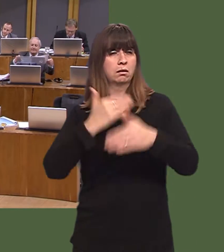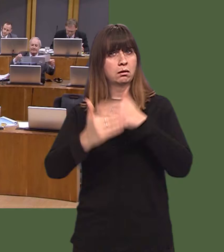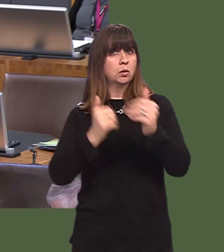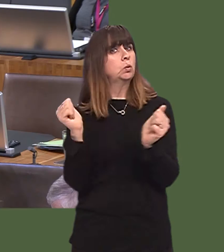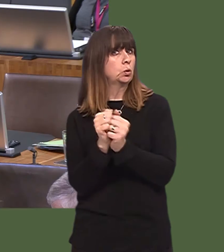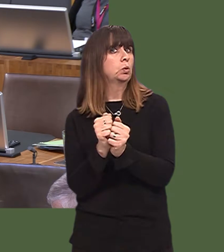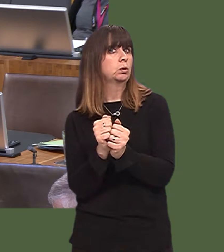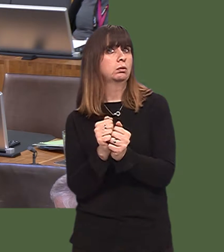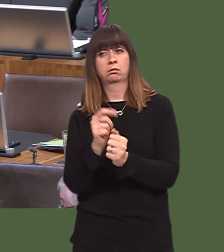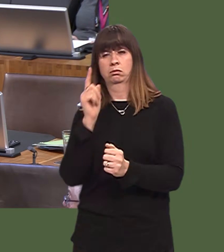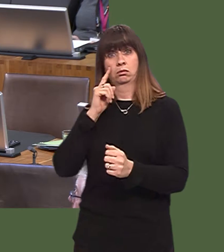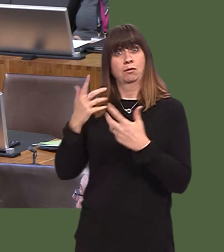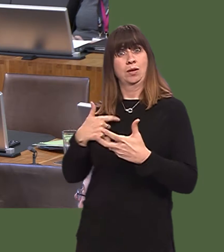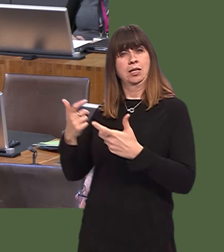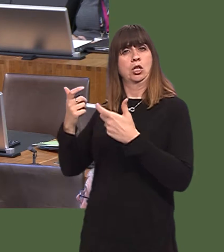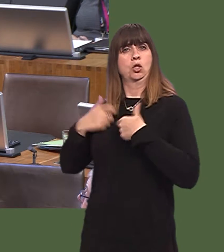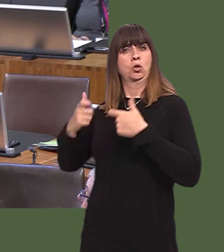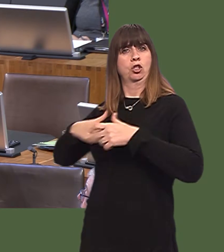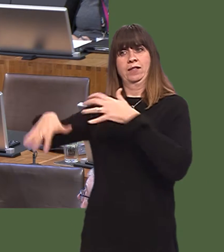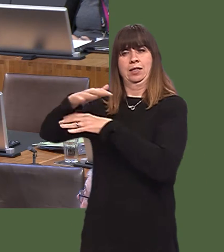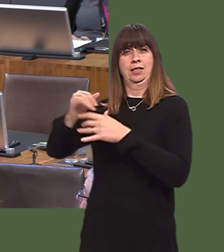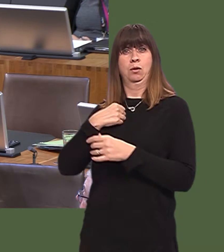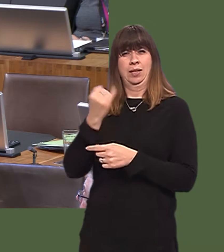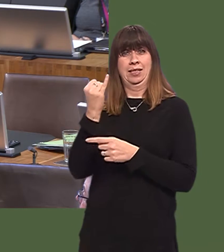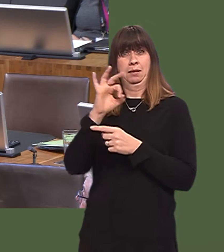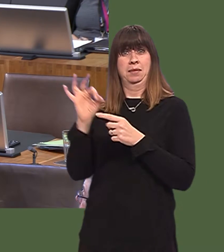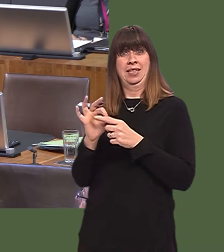For example, if you look at social care, we fund social care at 6 per cent per head higher